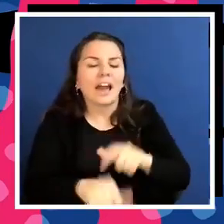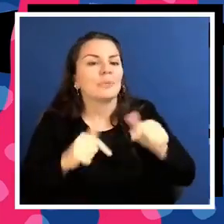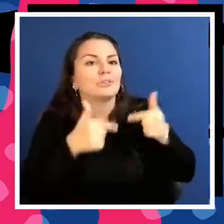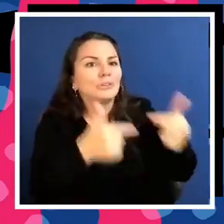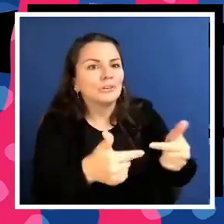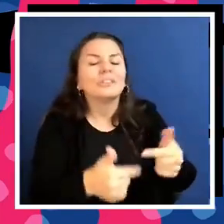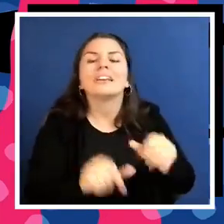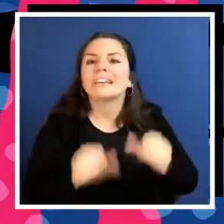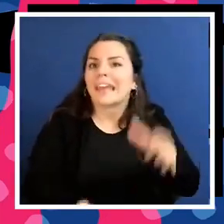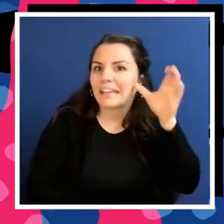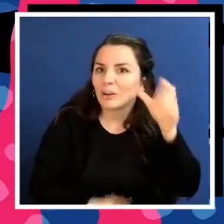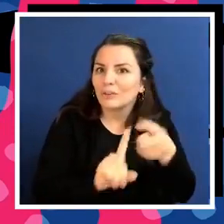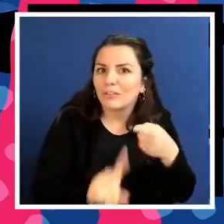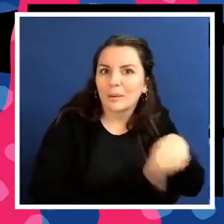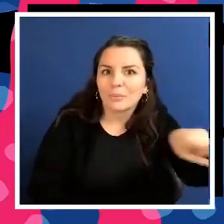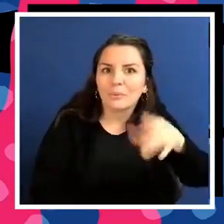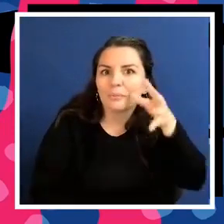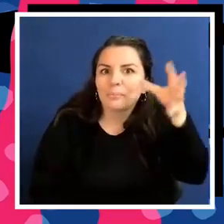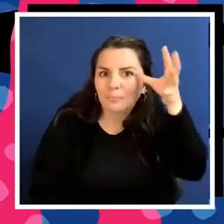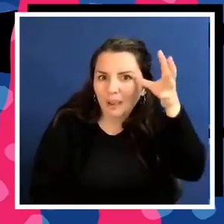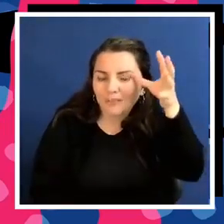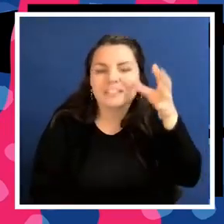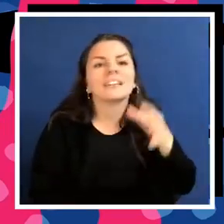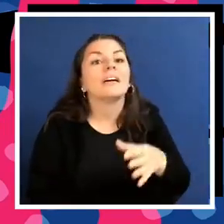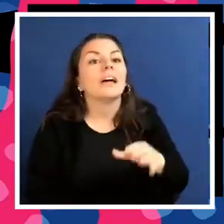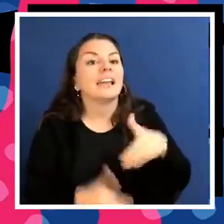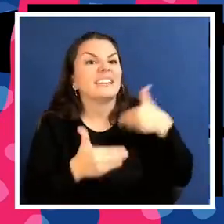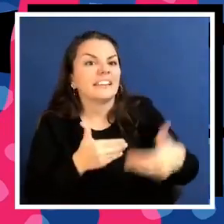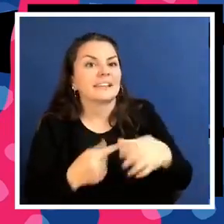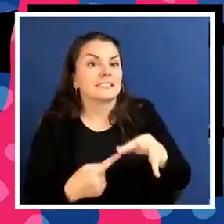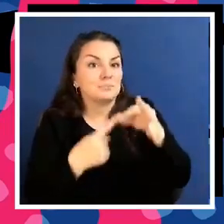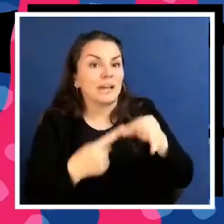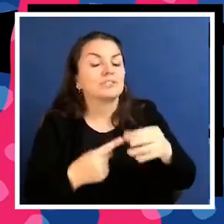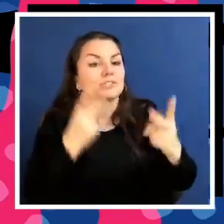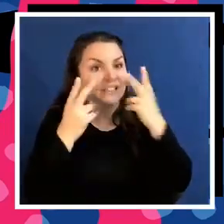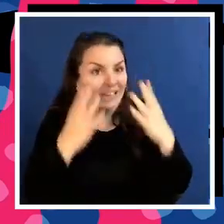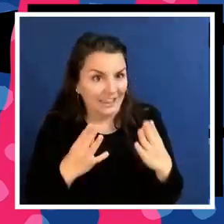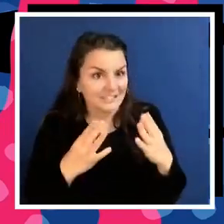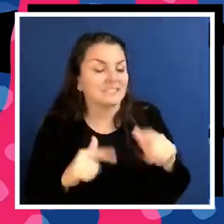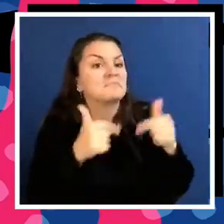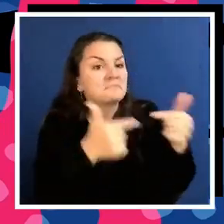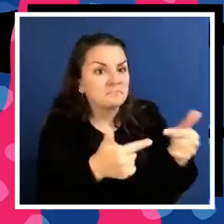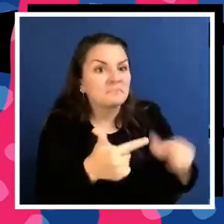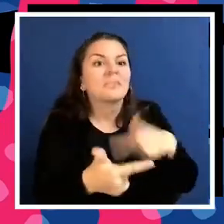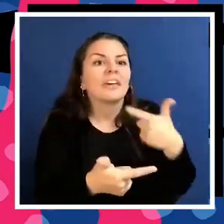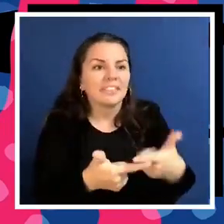ANYTHING THAT HELPS PARENTS GET A LITTLE MORE REST. THIS IS A GOOD TIME SPEAKING OF PARENTS TO HEAR FROM SOME